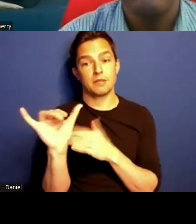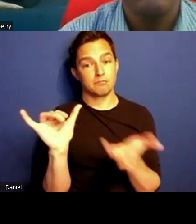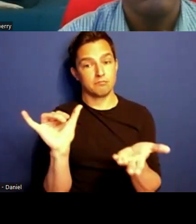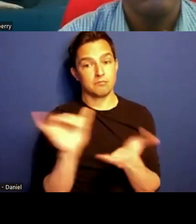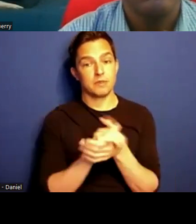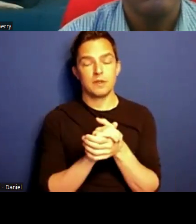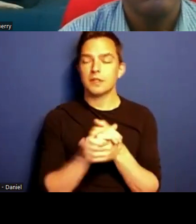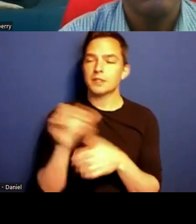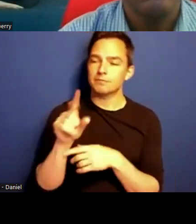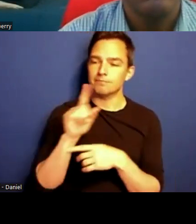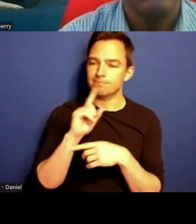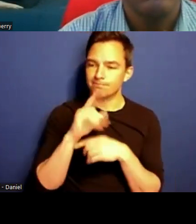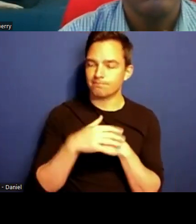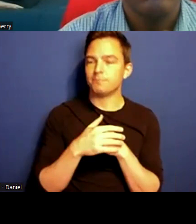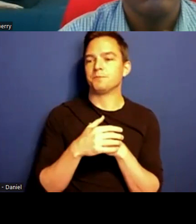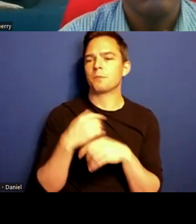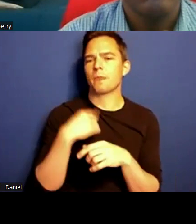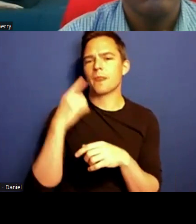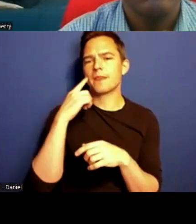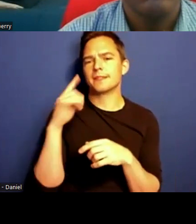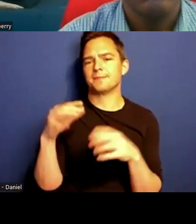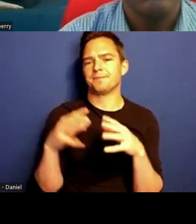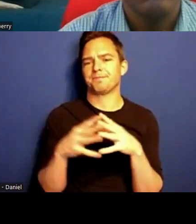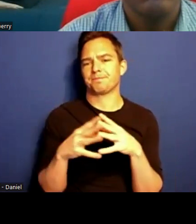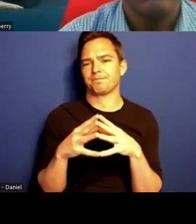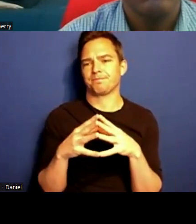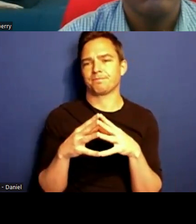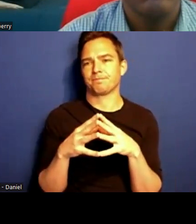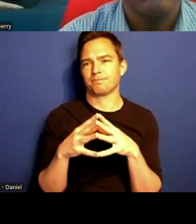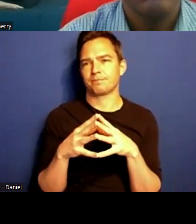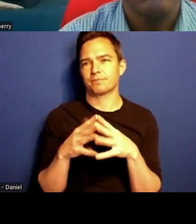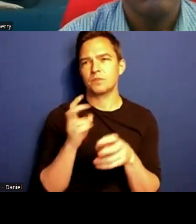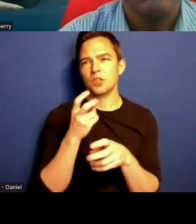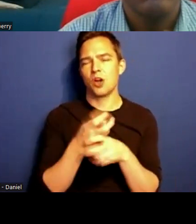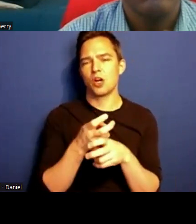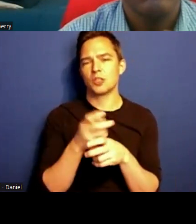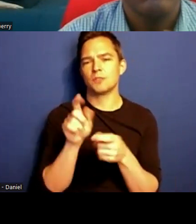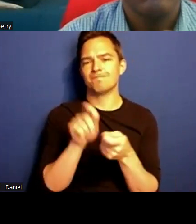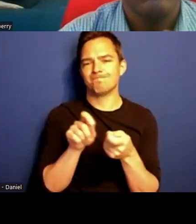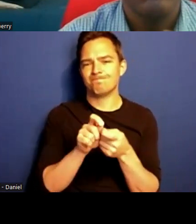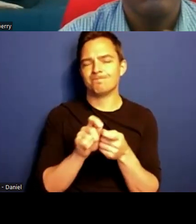(Miso Kwak) Yeah, sure. So, I think it's hard to kind of pinpoint what I'm most proud of or what I